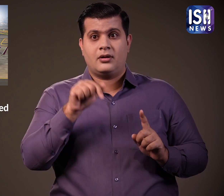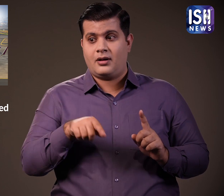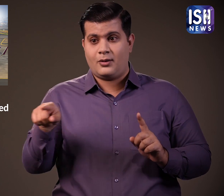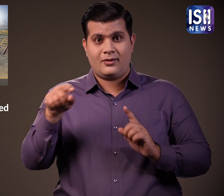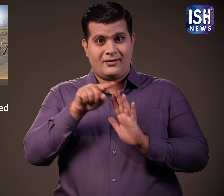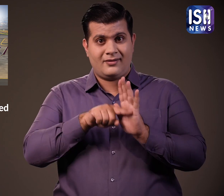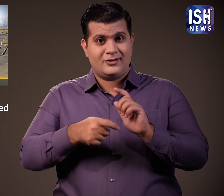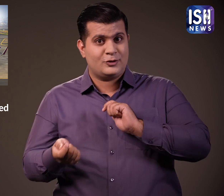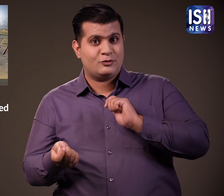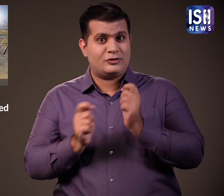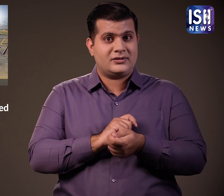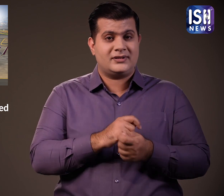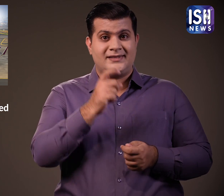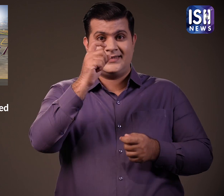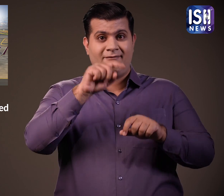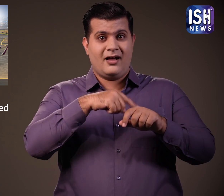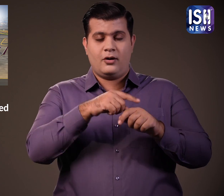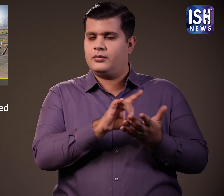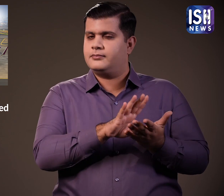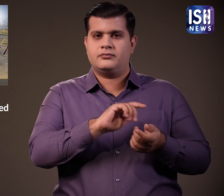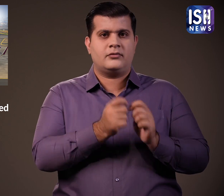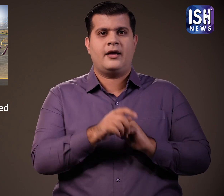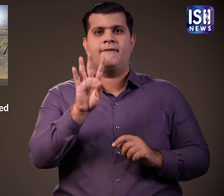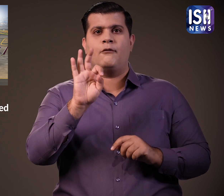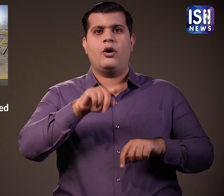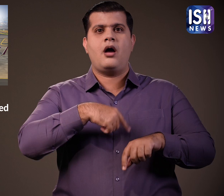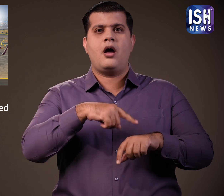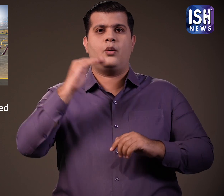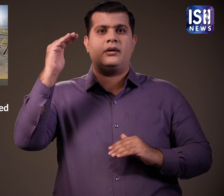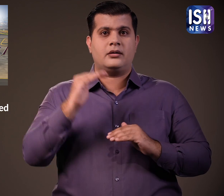However, now the hours have be fixed to 40 hours